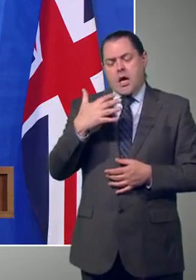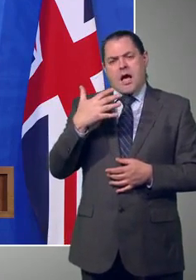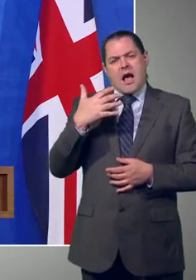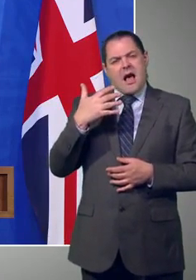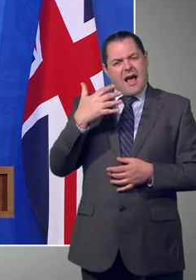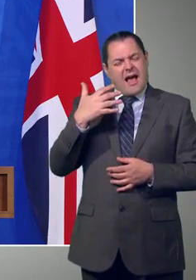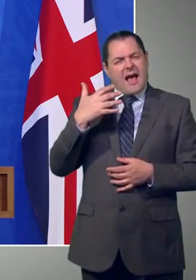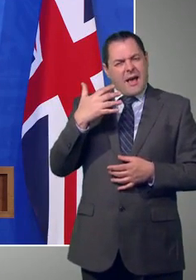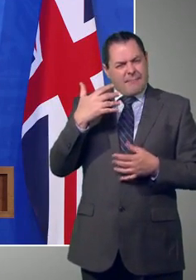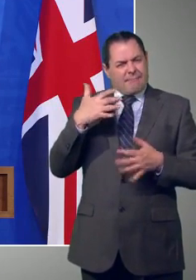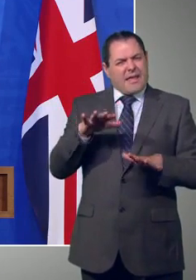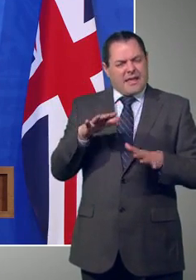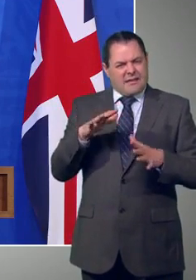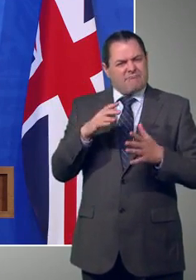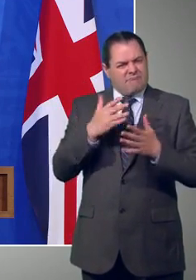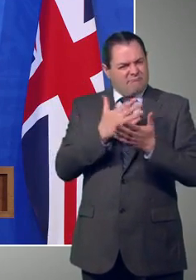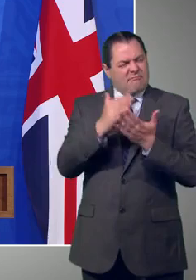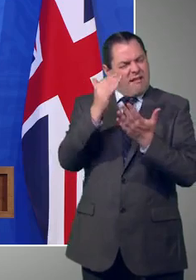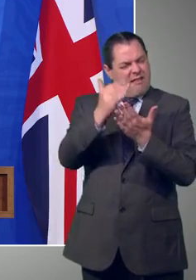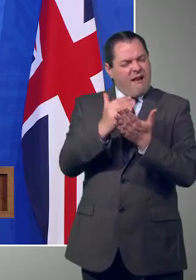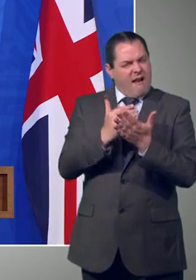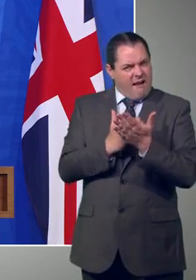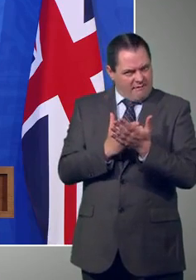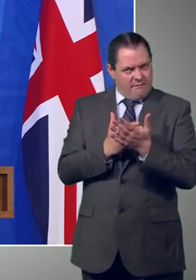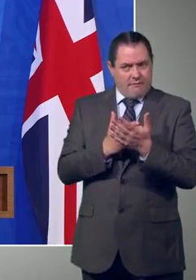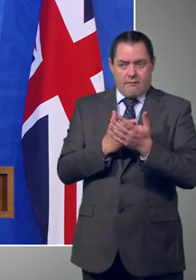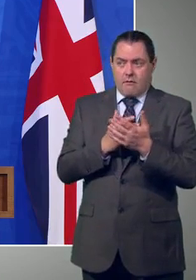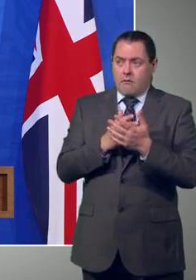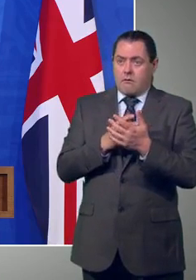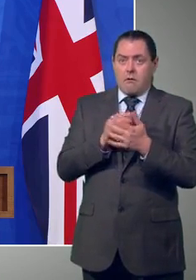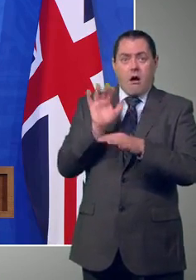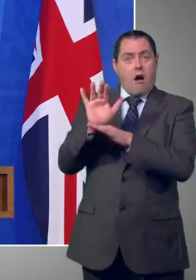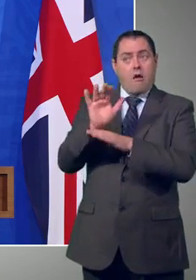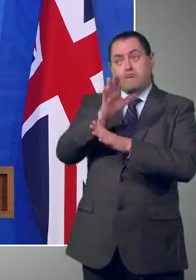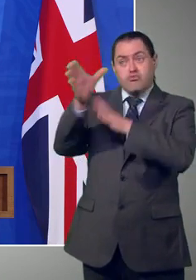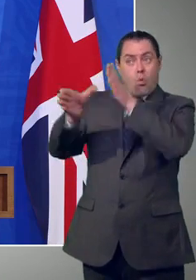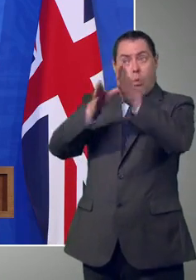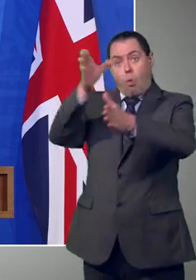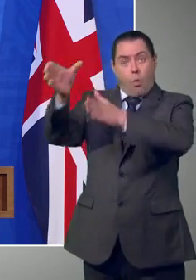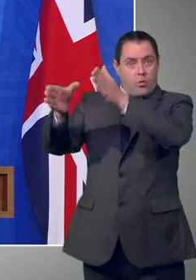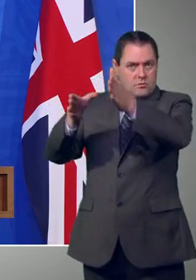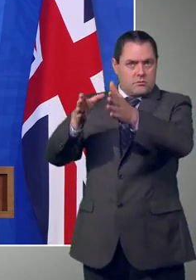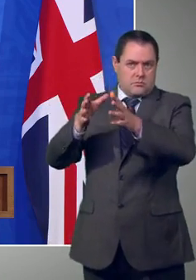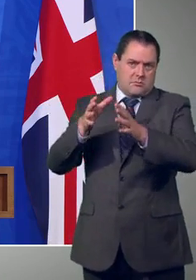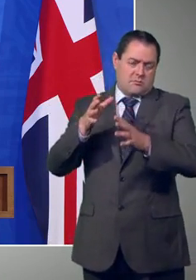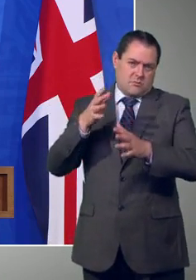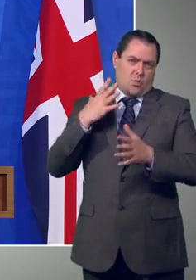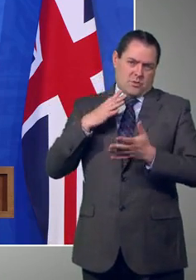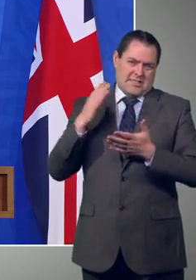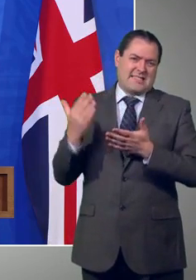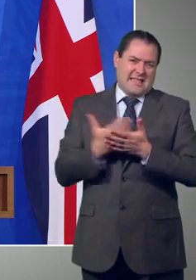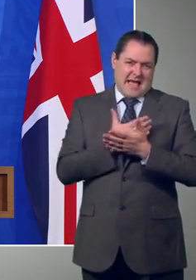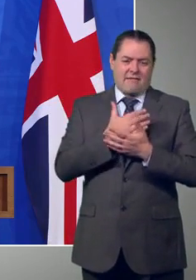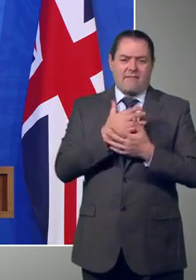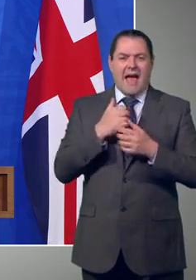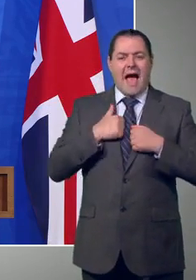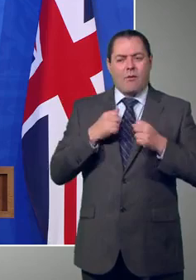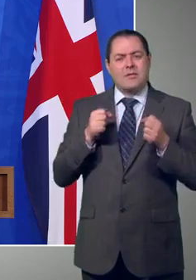having international travel conducted in a. Way through the